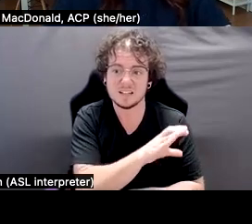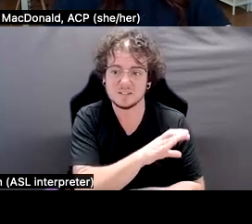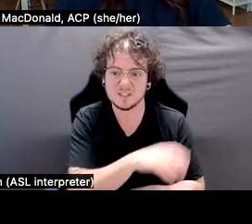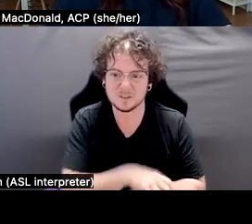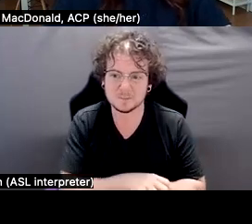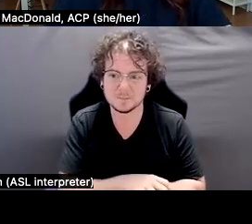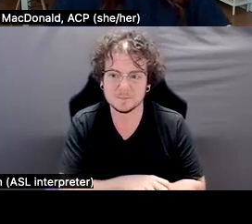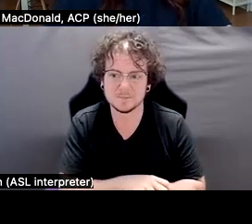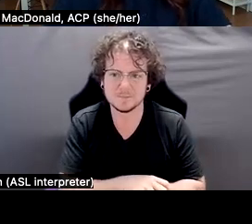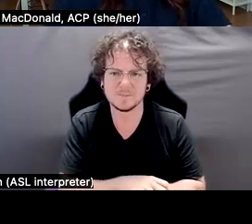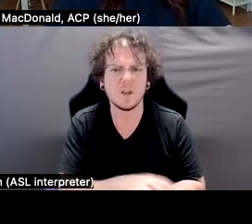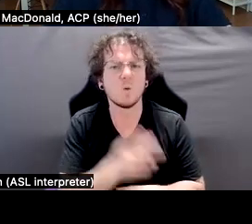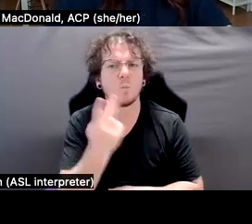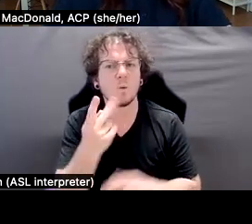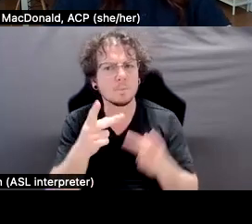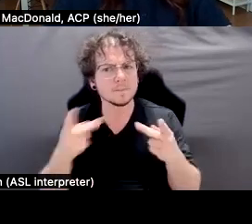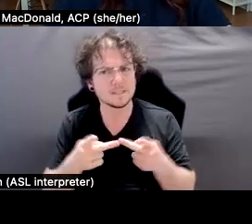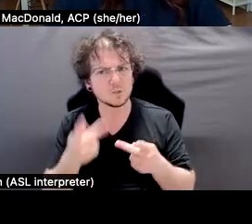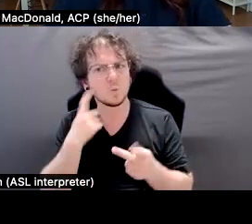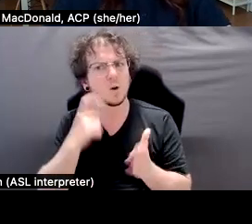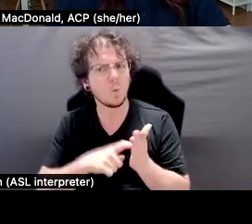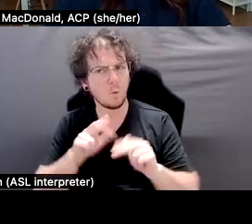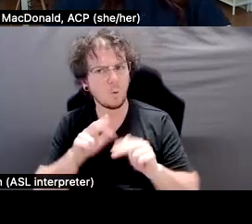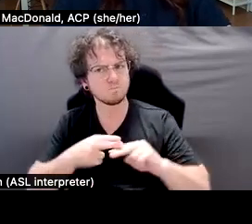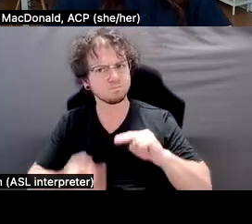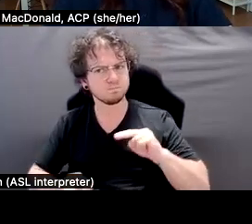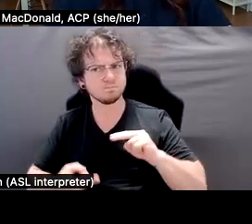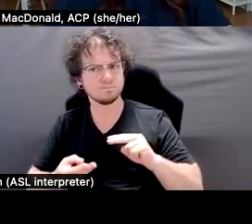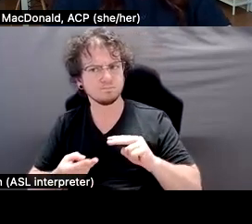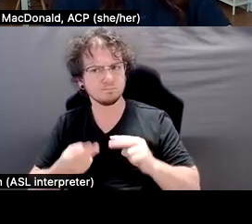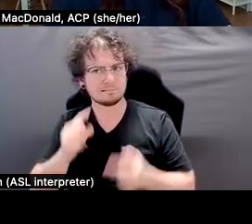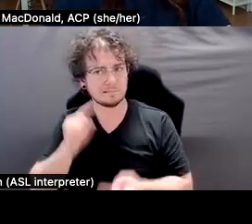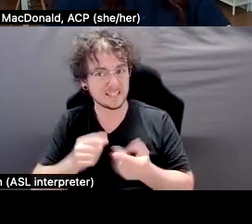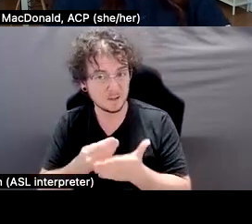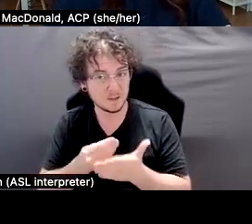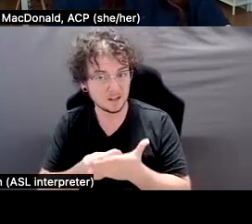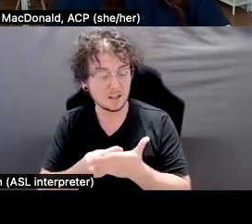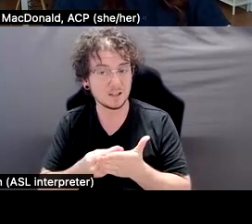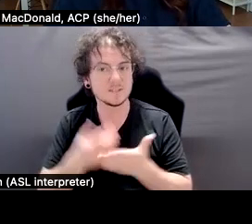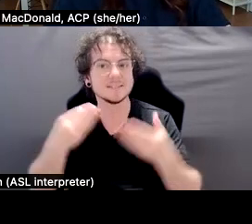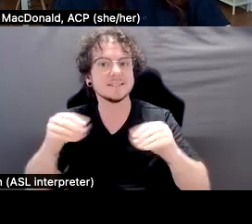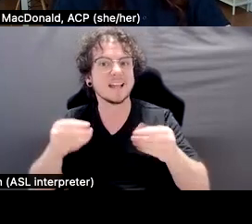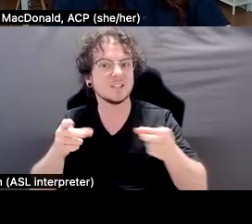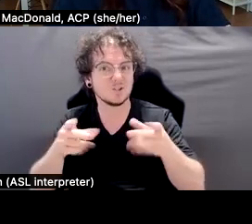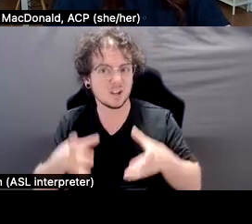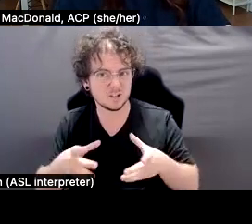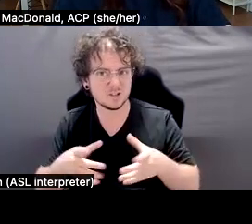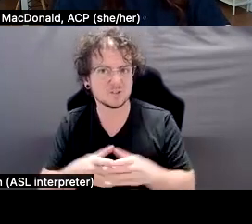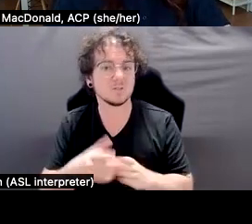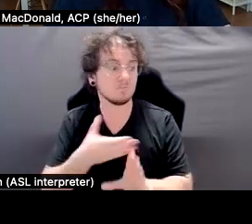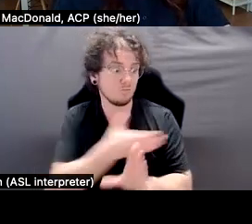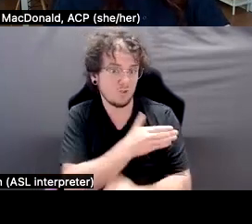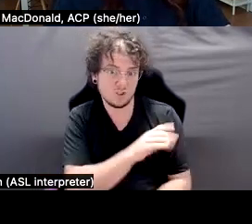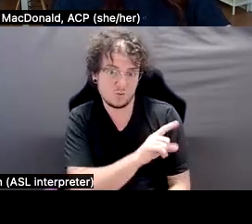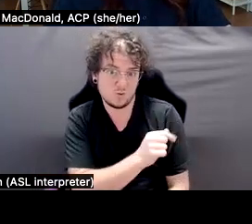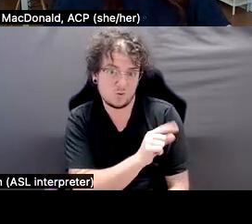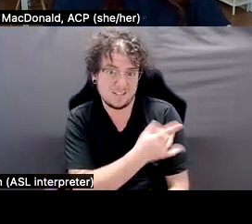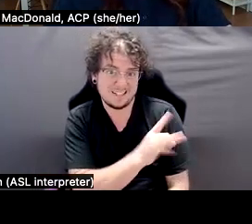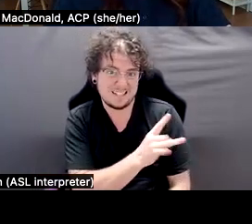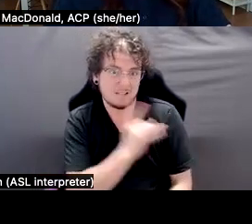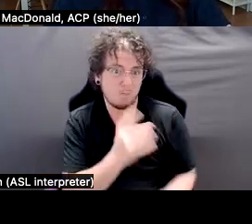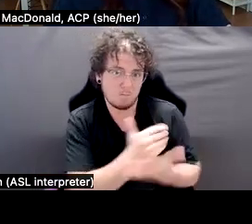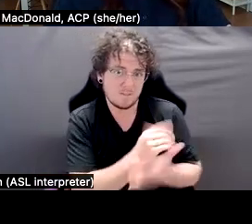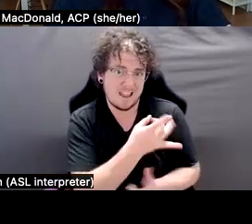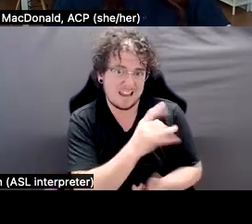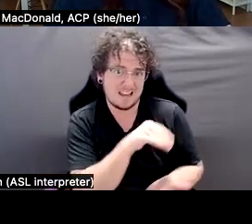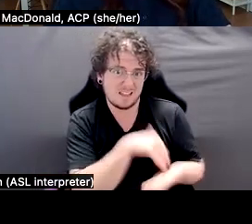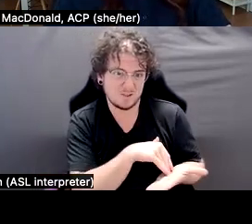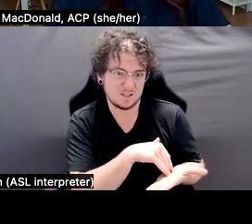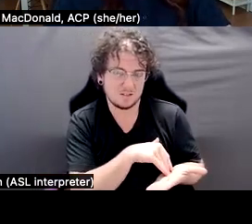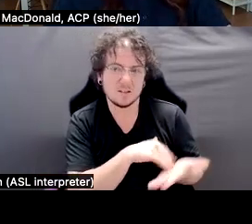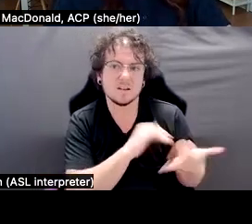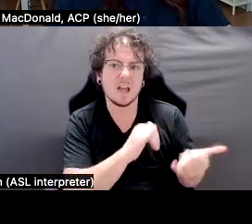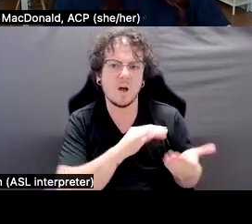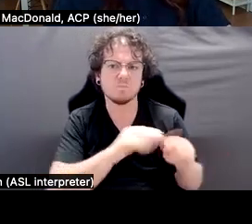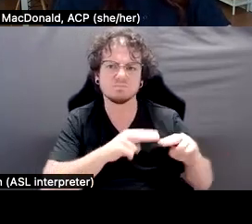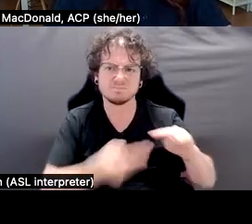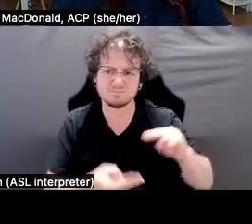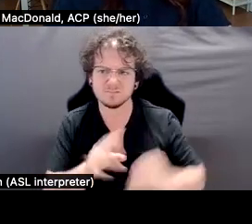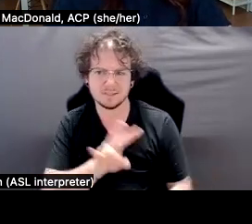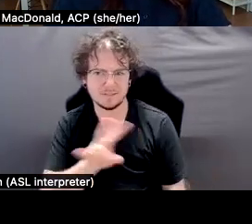see a decrease was sales directors, which actually dropped from $89,000 in 2018 to $77,000 in 2024.